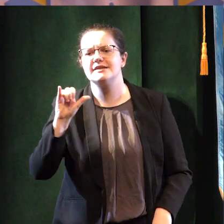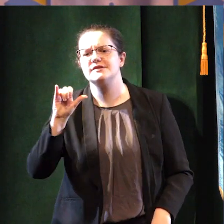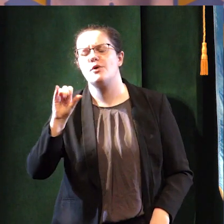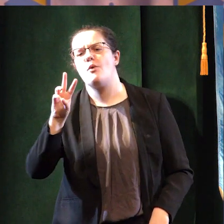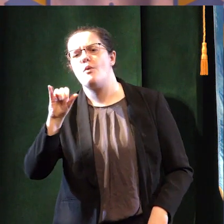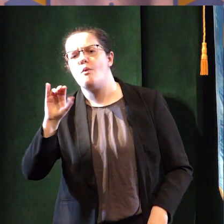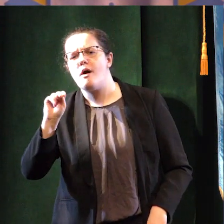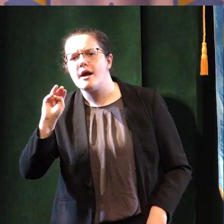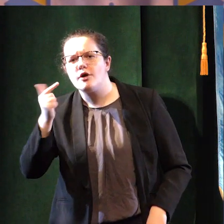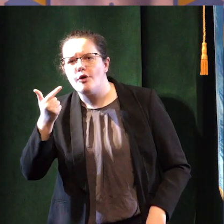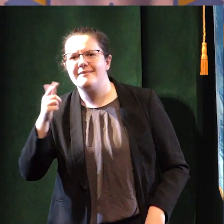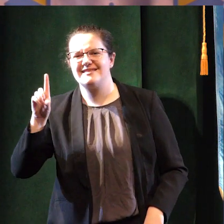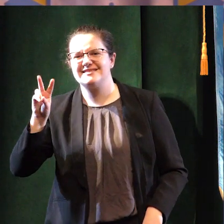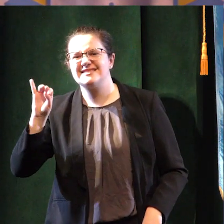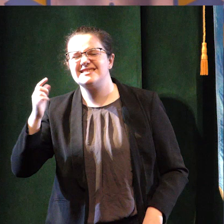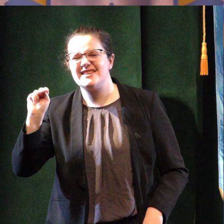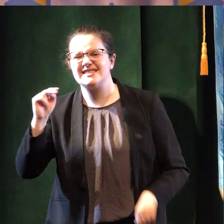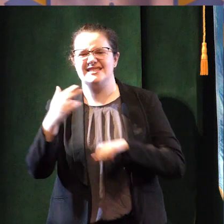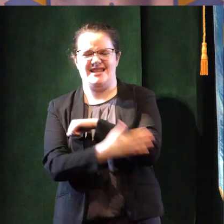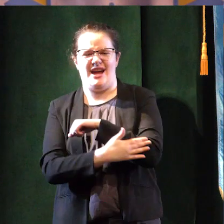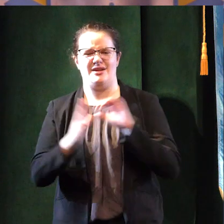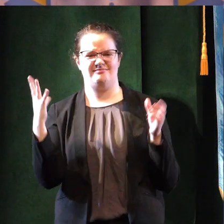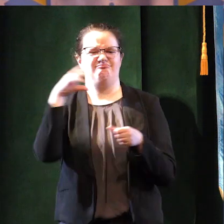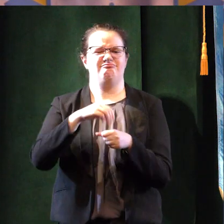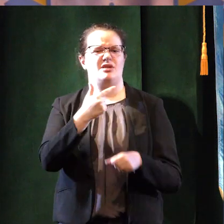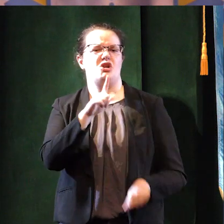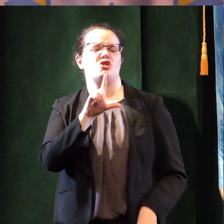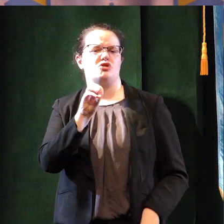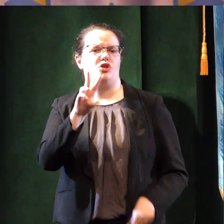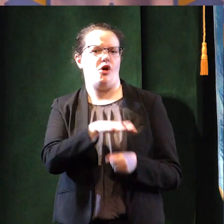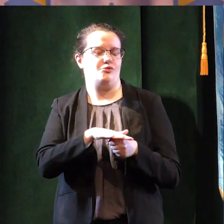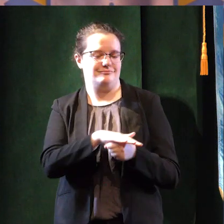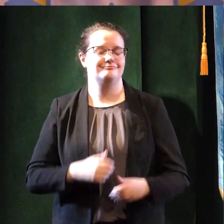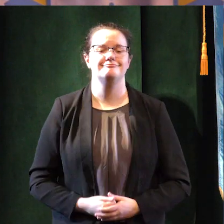region Genesee Community College also enjoys having students and now graduates